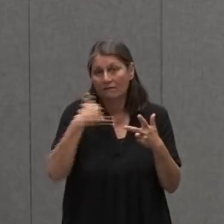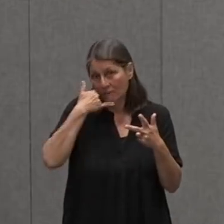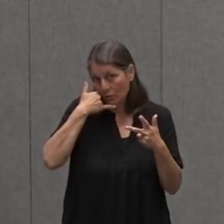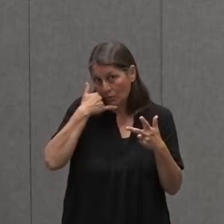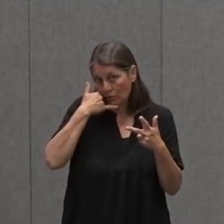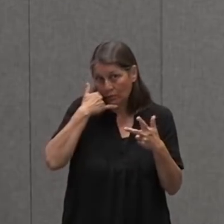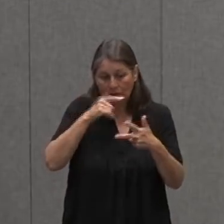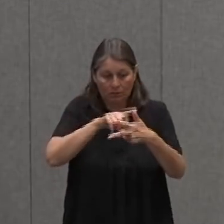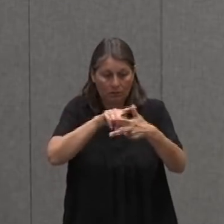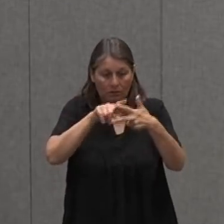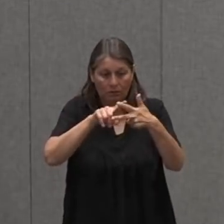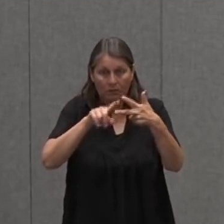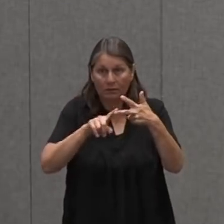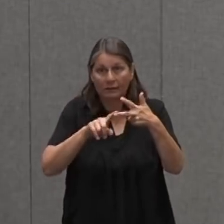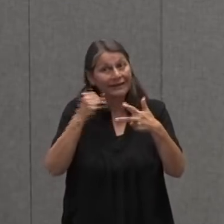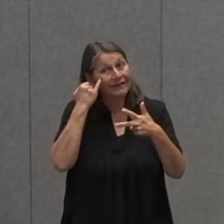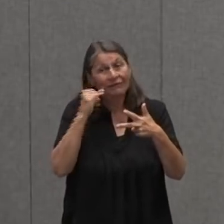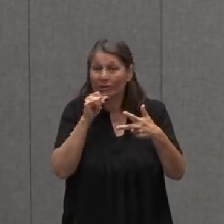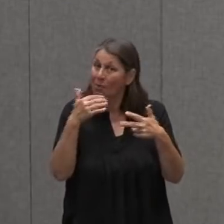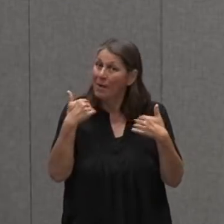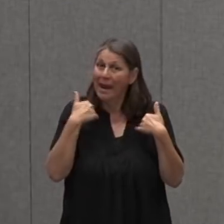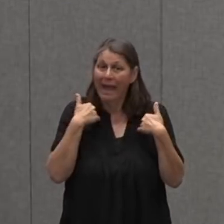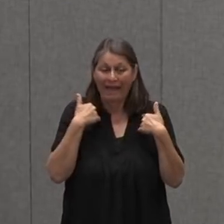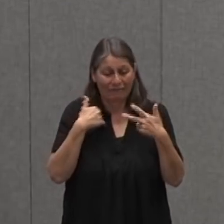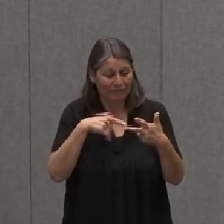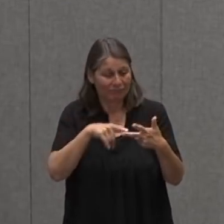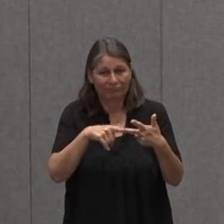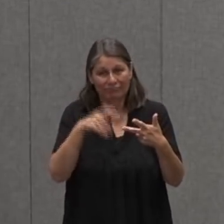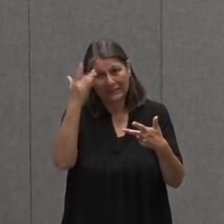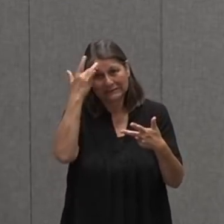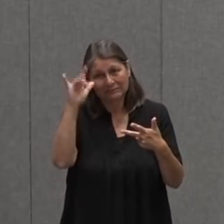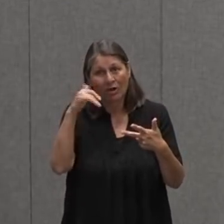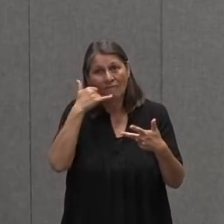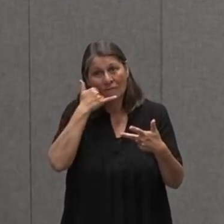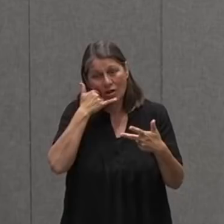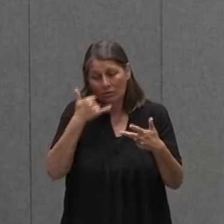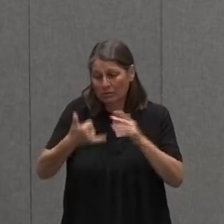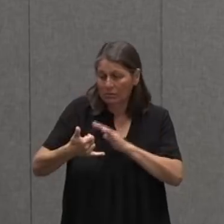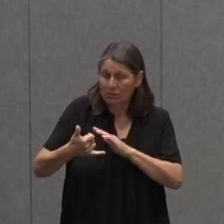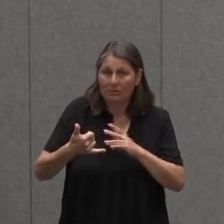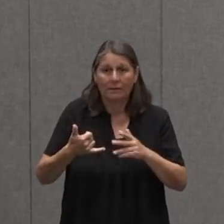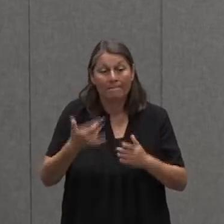And if you don't have a smart phone maybe your parents do. Anything that can search the Internet,